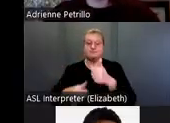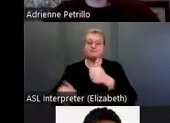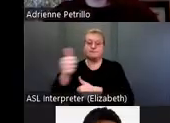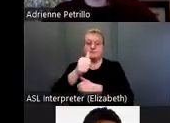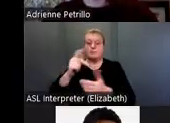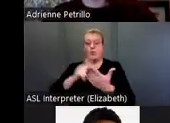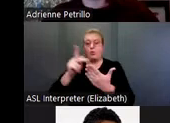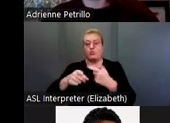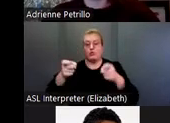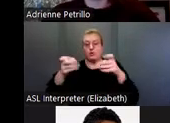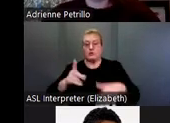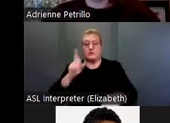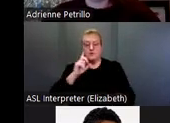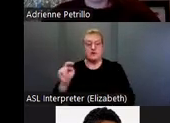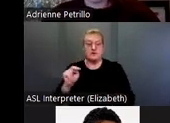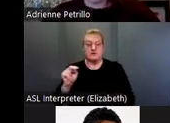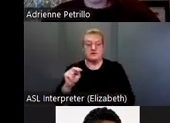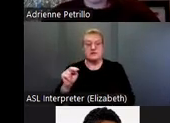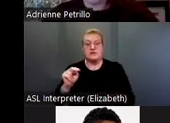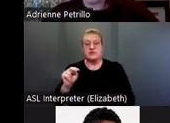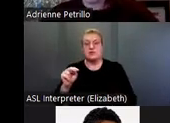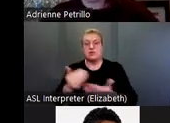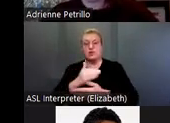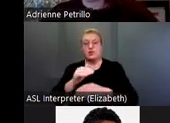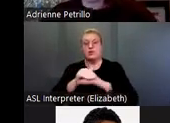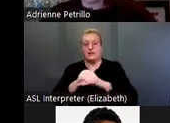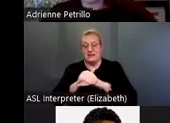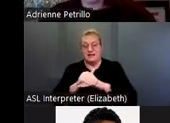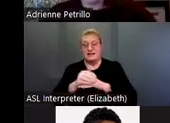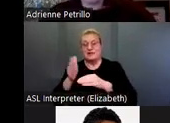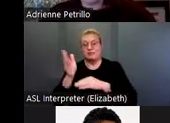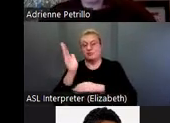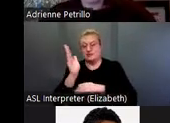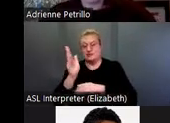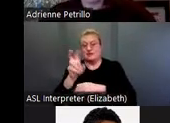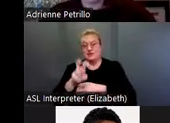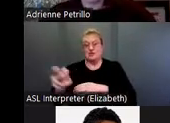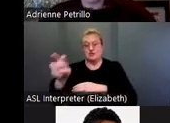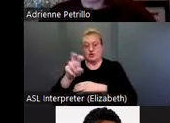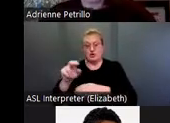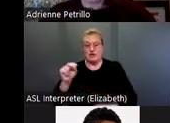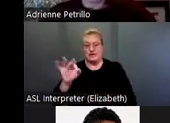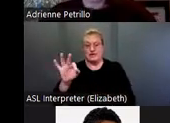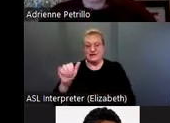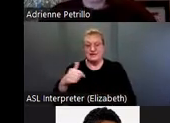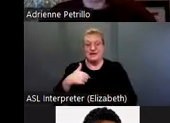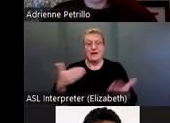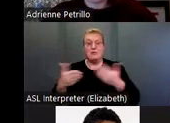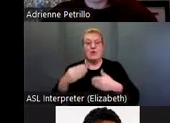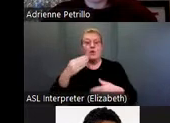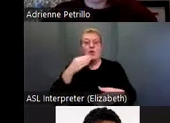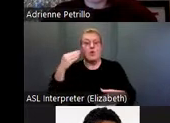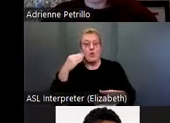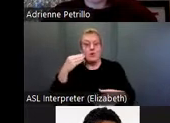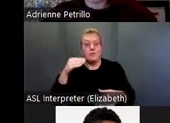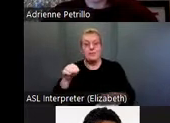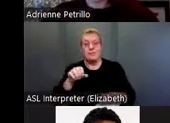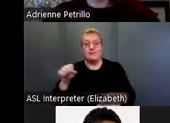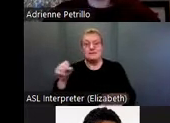for New England Presenting and Touring at NEFA. I'm joining you today from my home in Massachusetts in Pawtucket land.